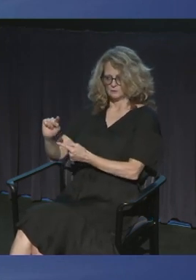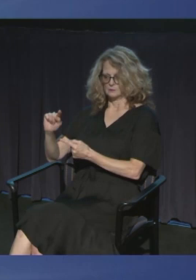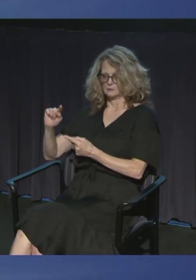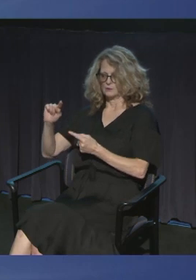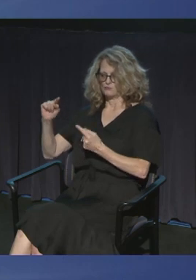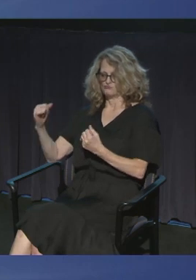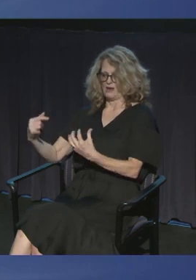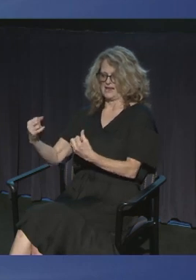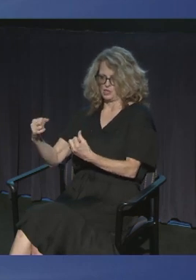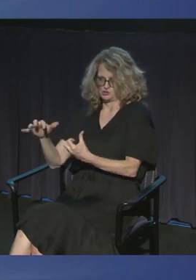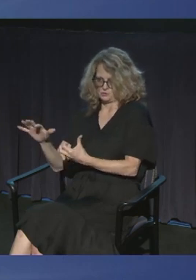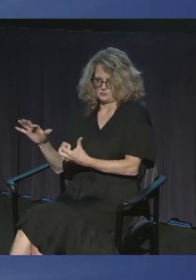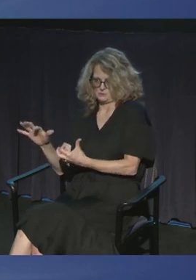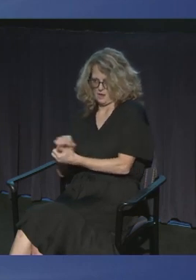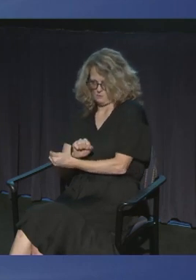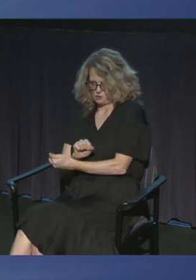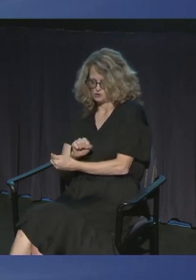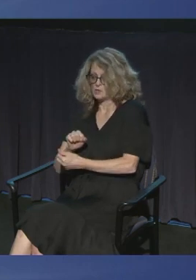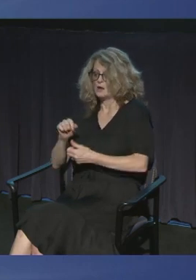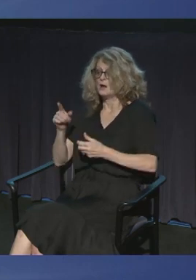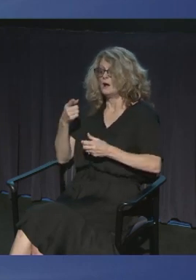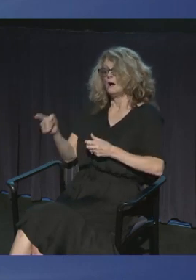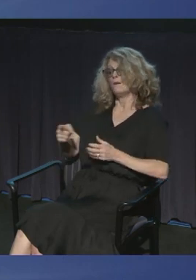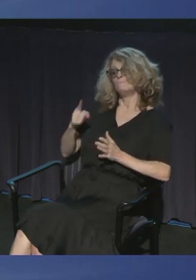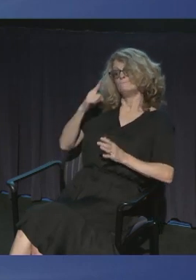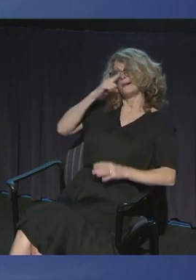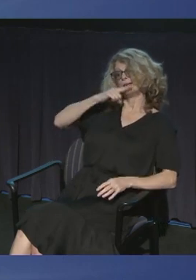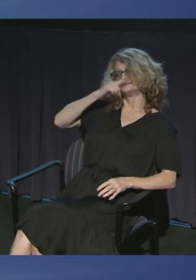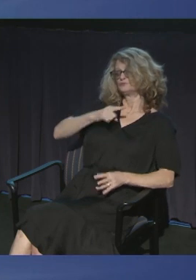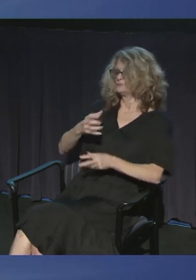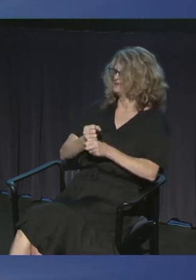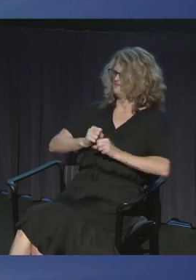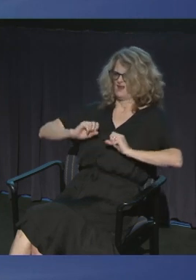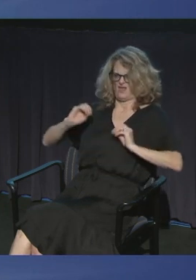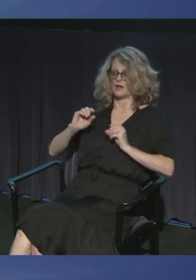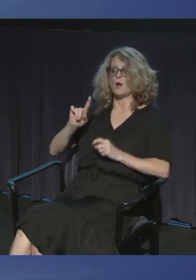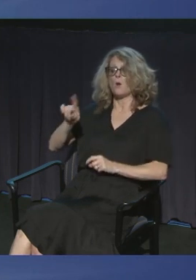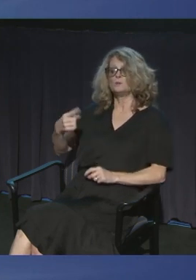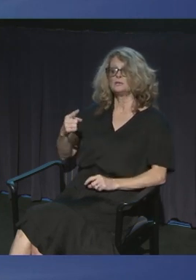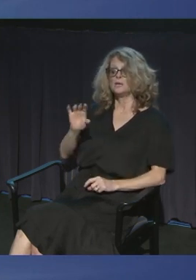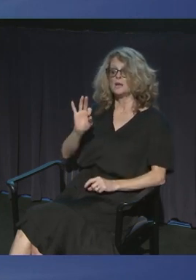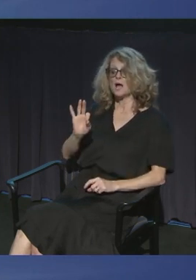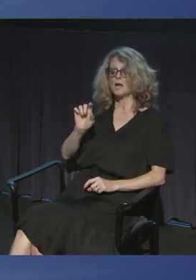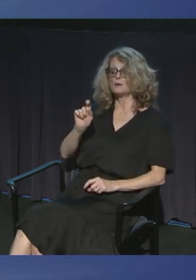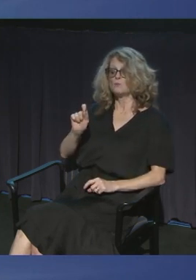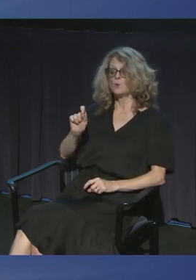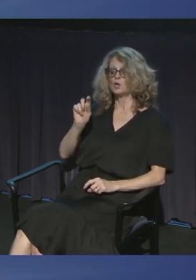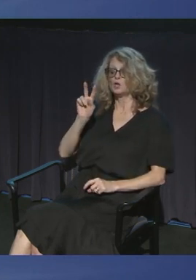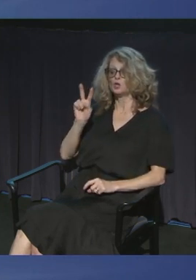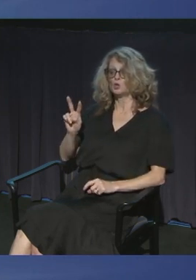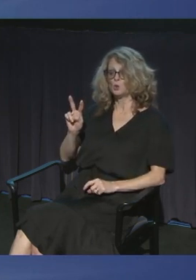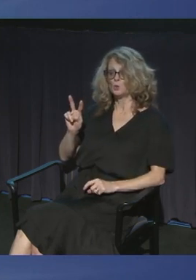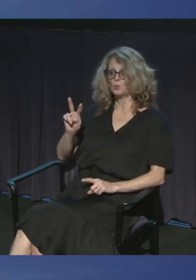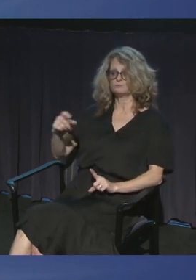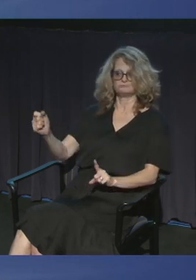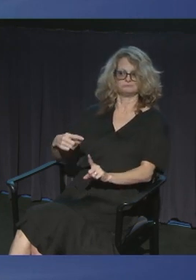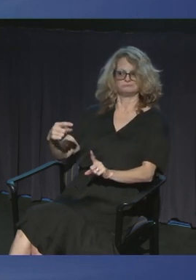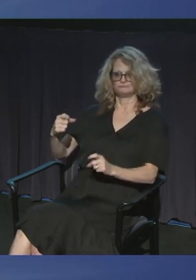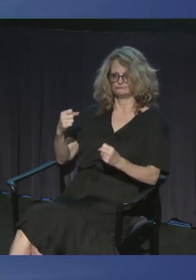AGONISTS PREVENTING RADIATION